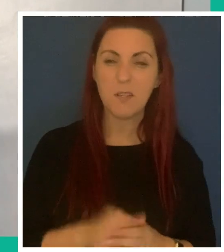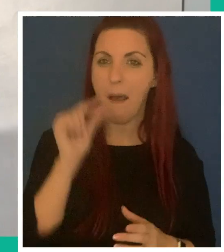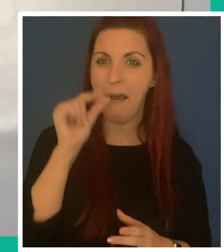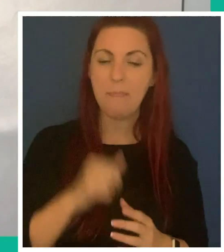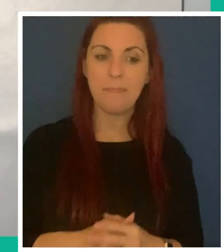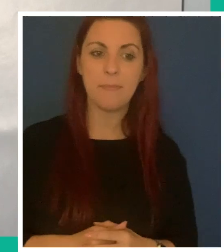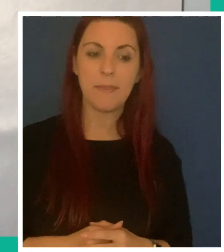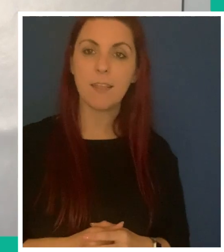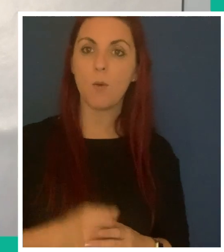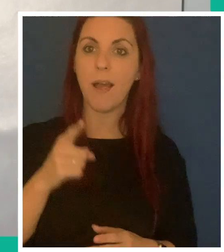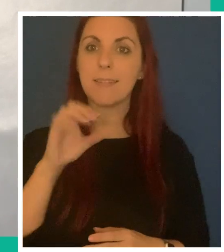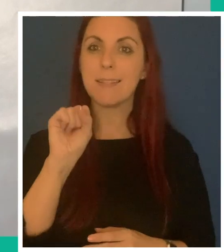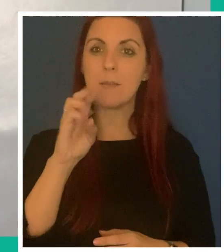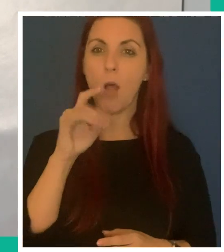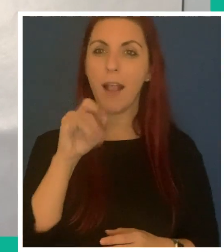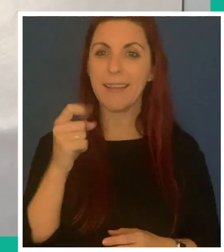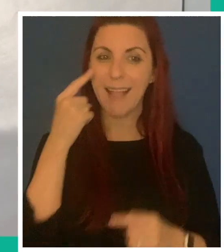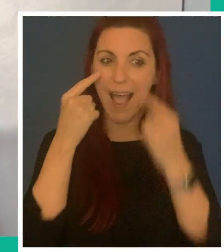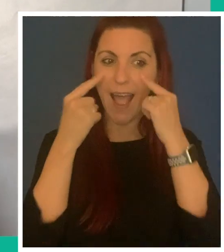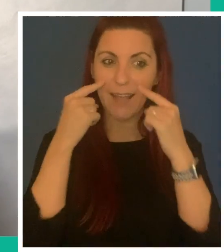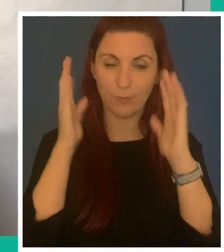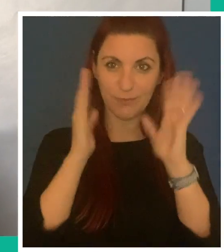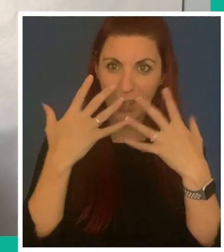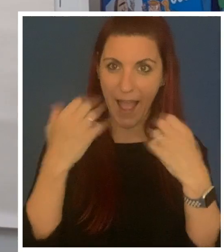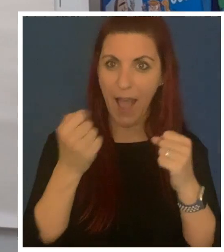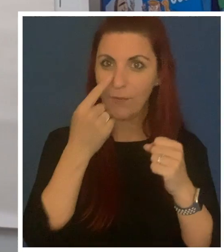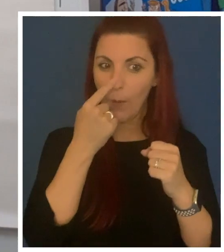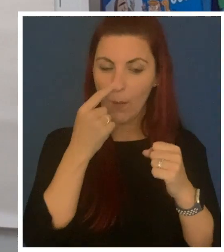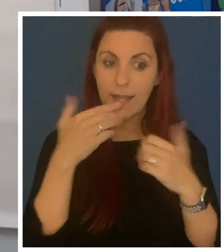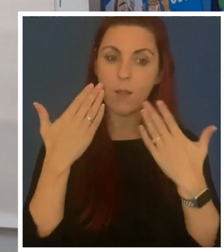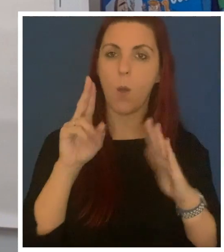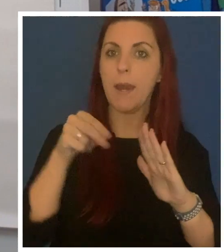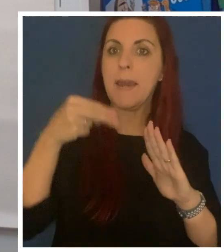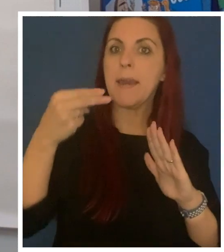So there is Sparkie's eyes and we have her nose, next thing we're going to do is her mask.